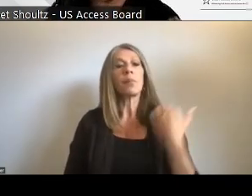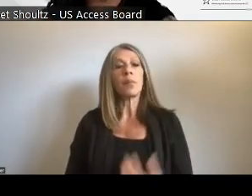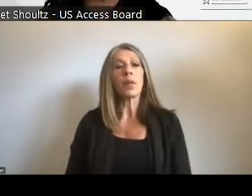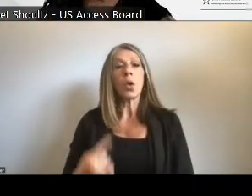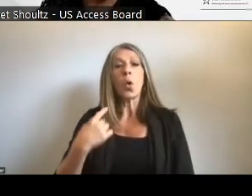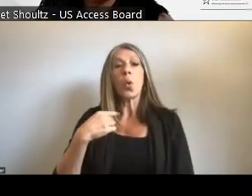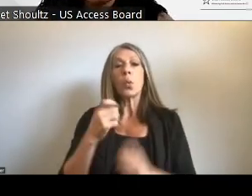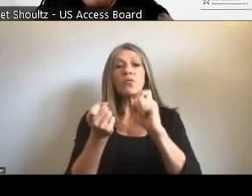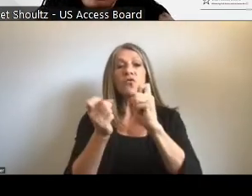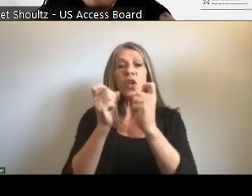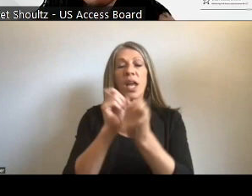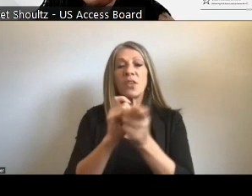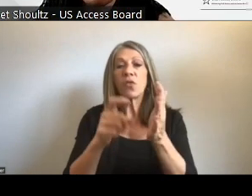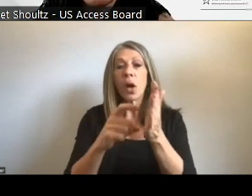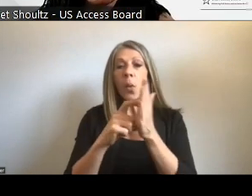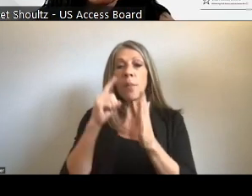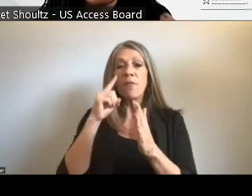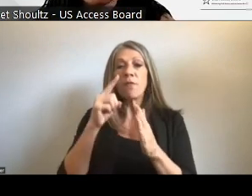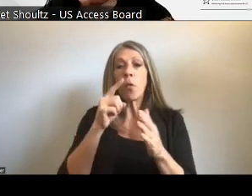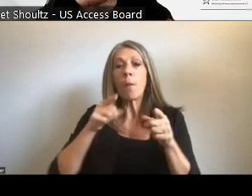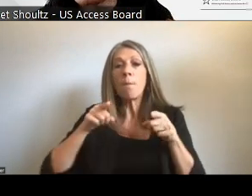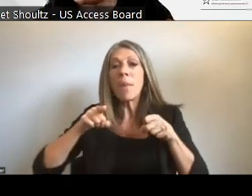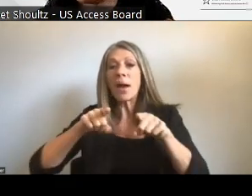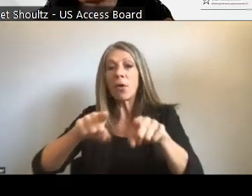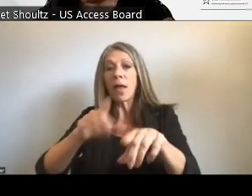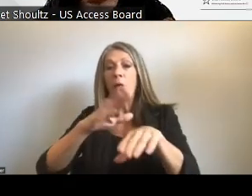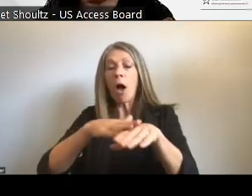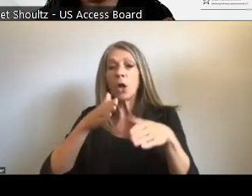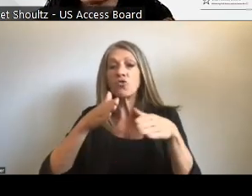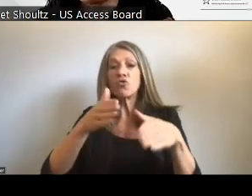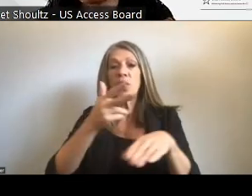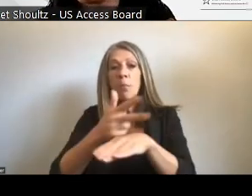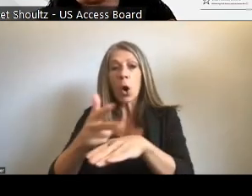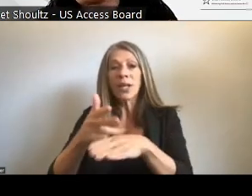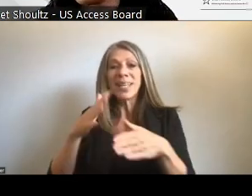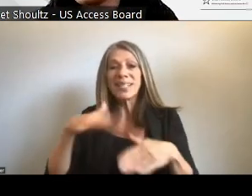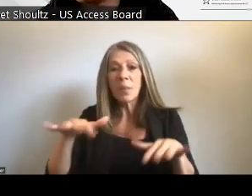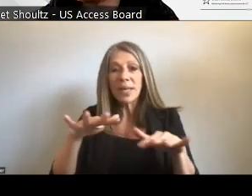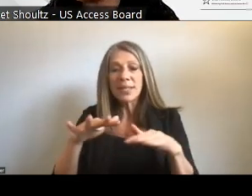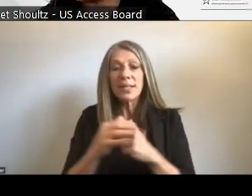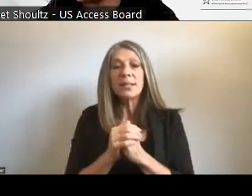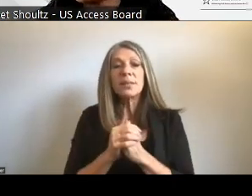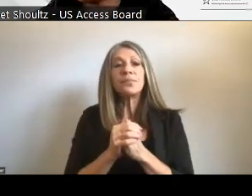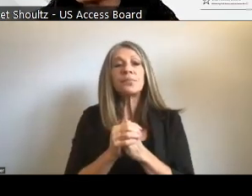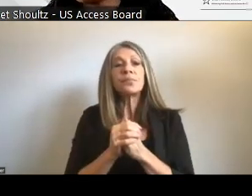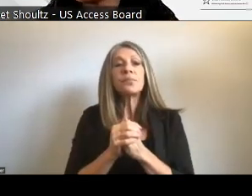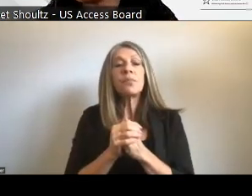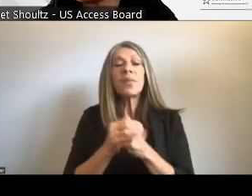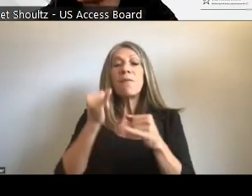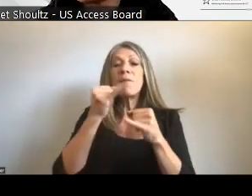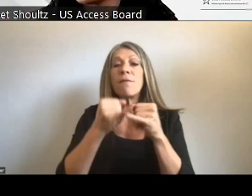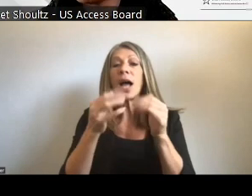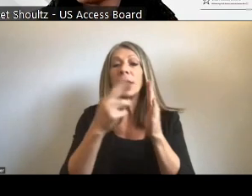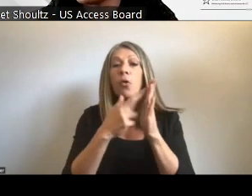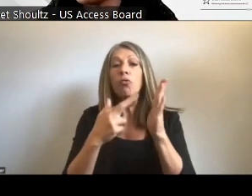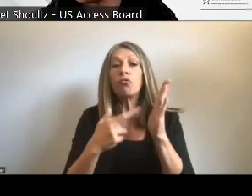We've revised the requirements for a parallel on-street parking spaces. So in final rule we